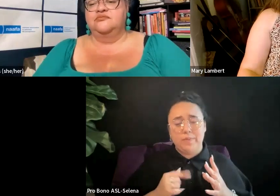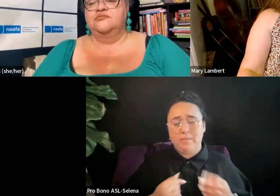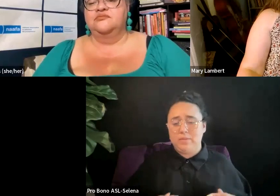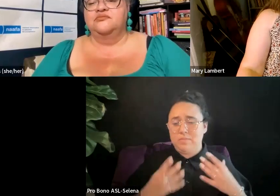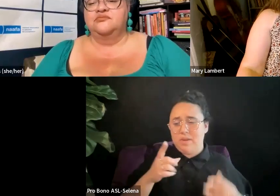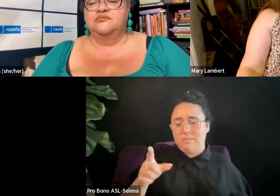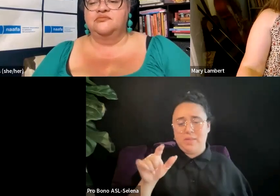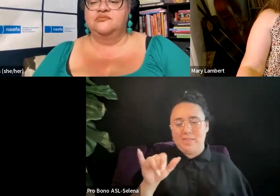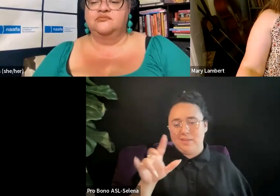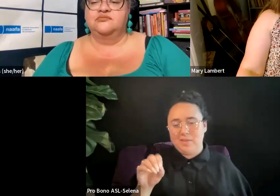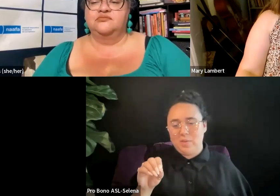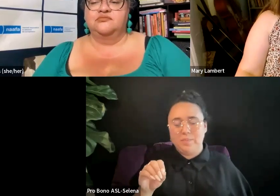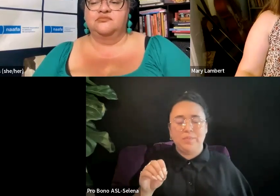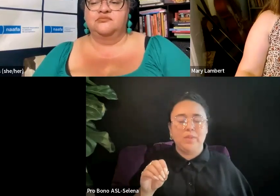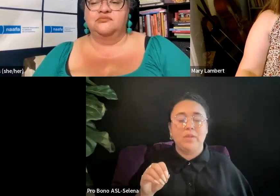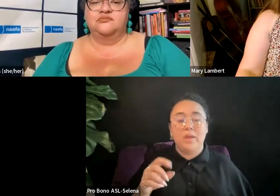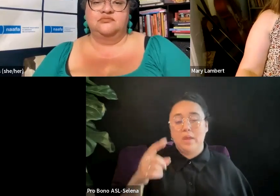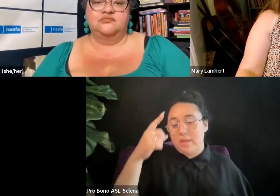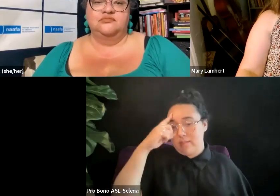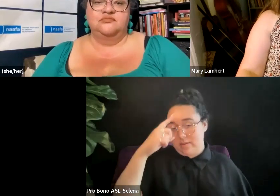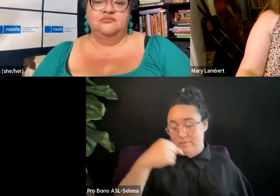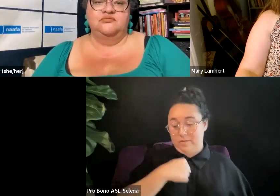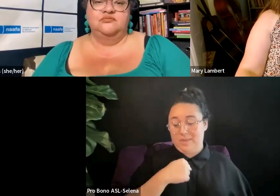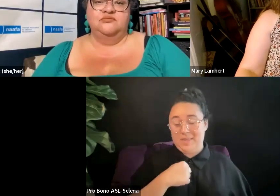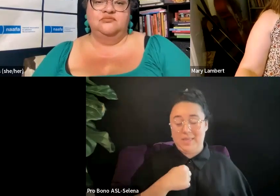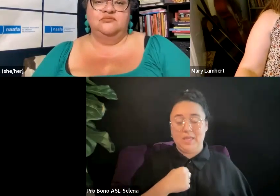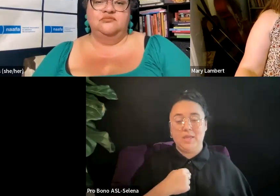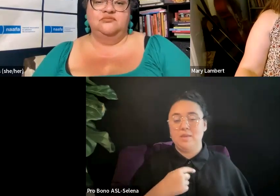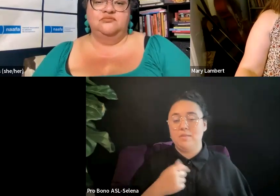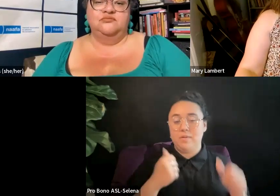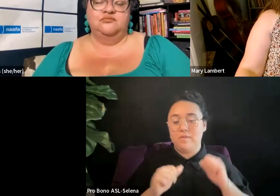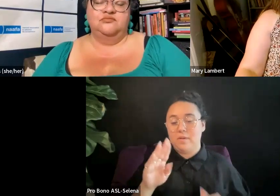And I think when I perform Body Love, I definitely experience this.